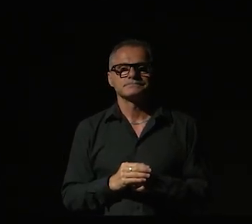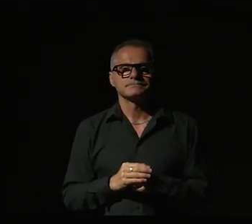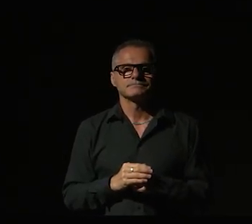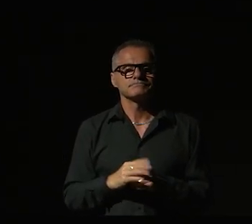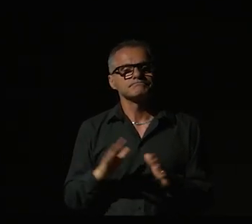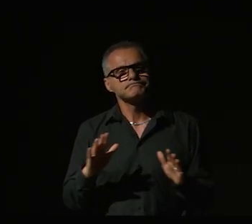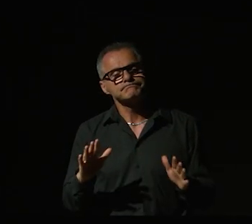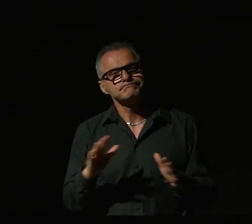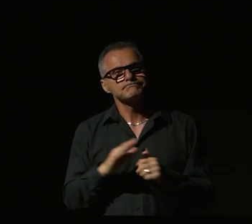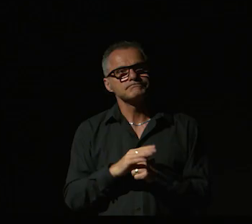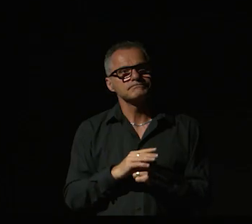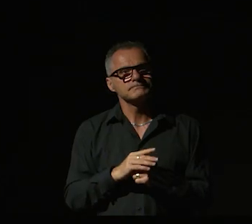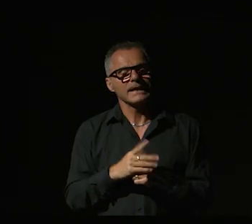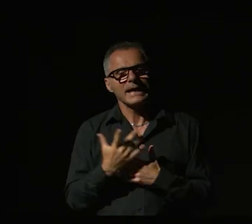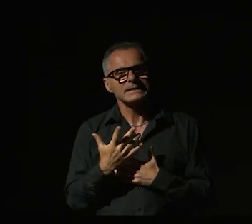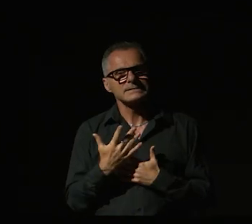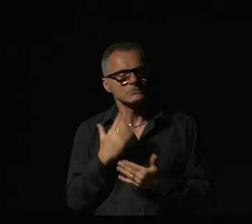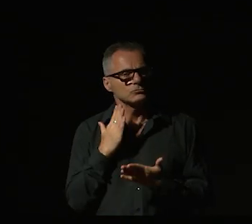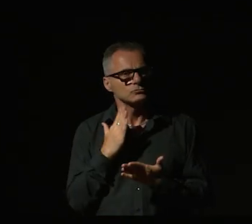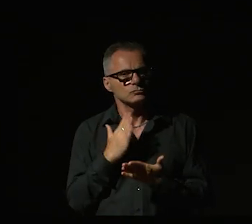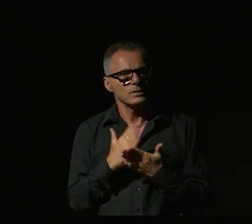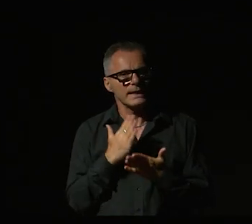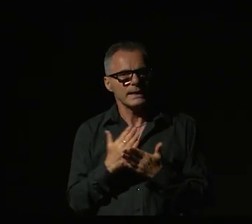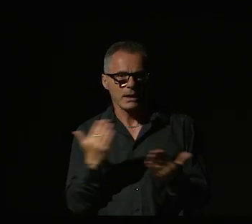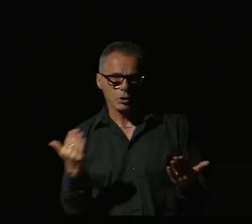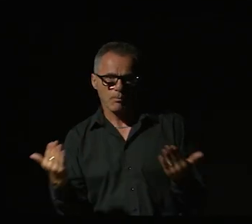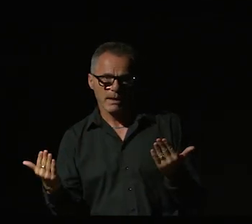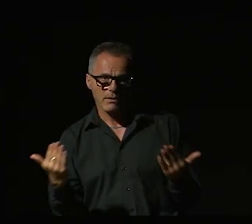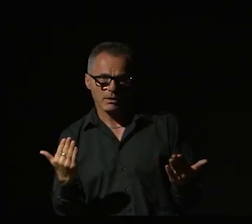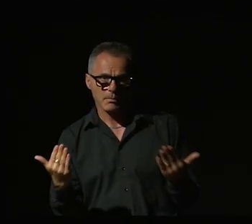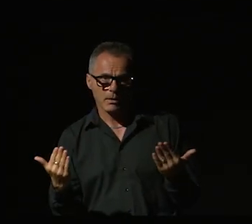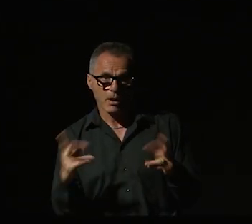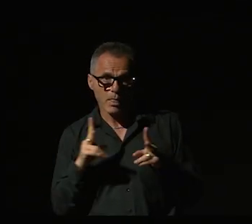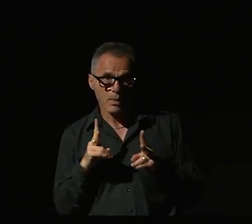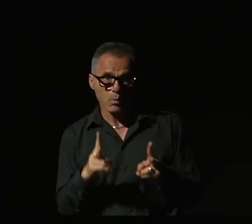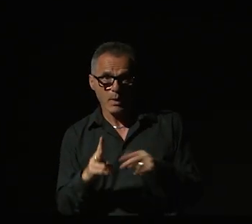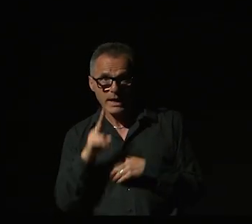I find them extremely comparable the way that she looks out at us, and engages us,